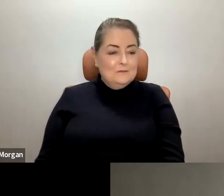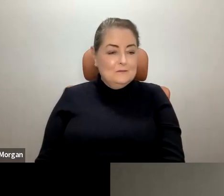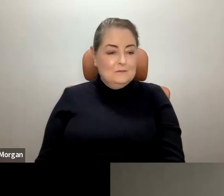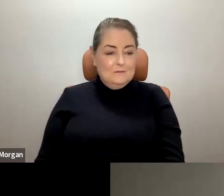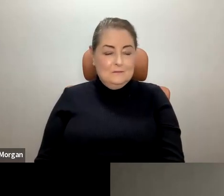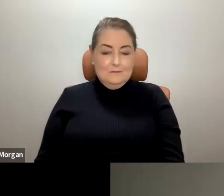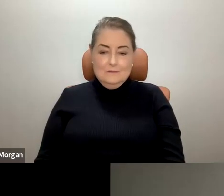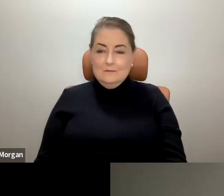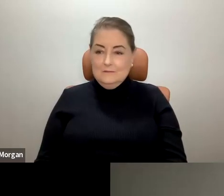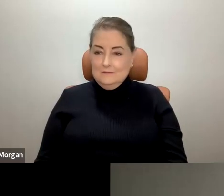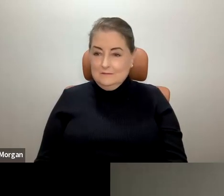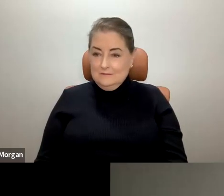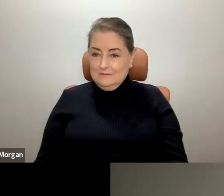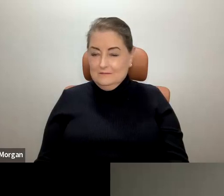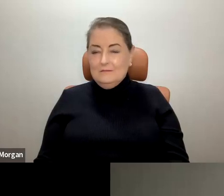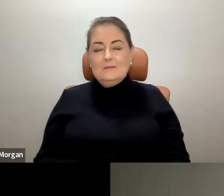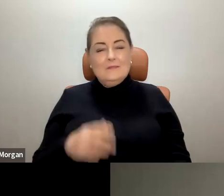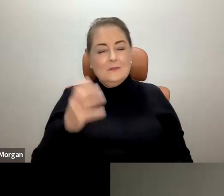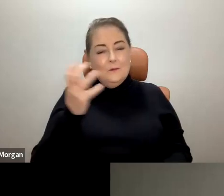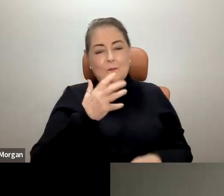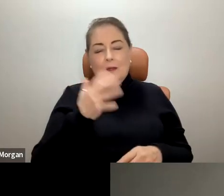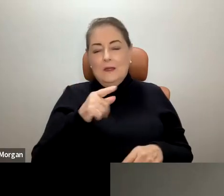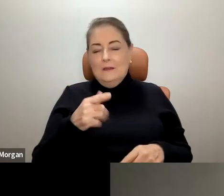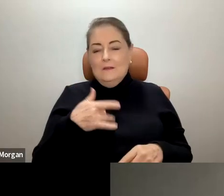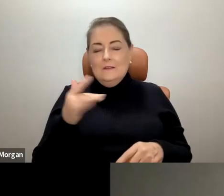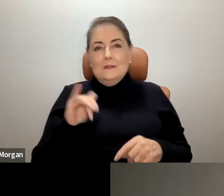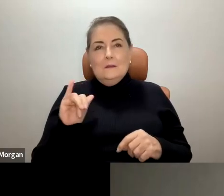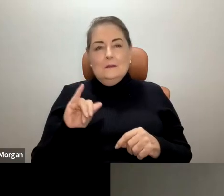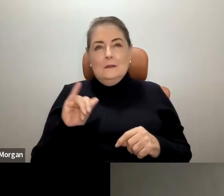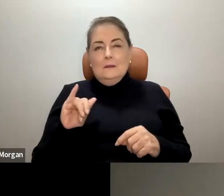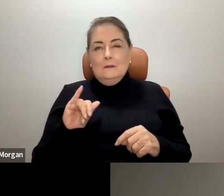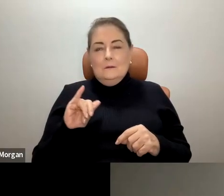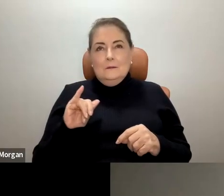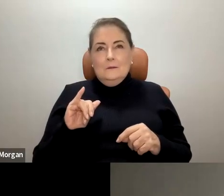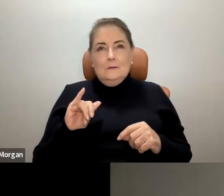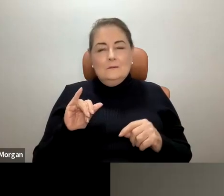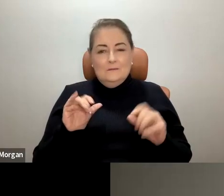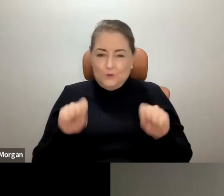[Clare Wilson] Yeah, I mean, this feels like a very doable initiative in that,